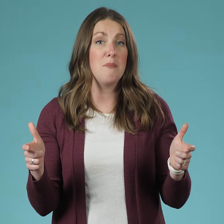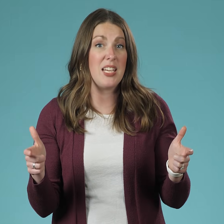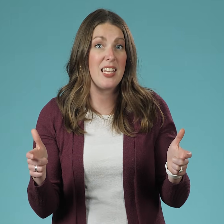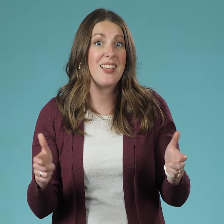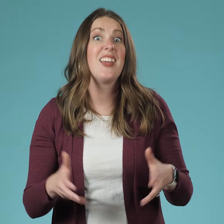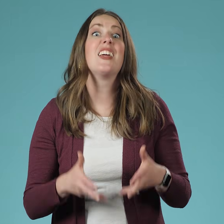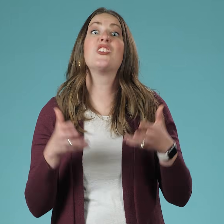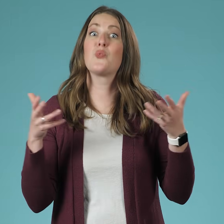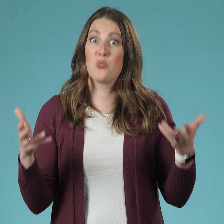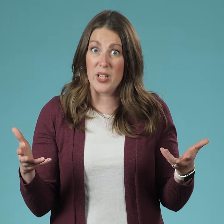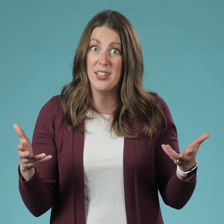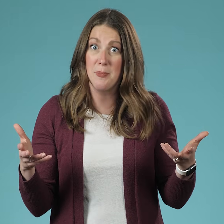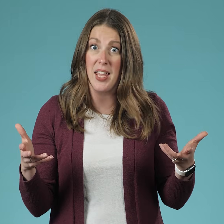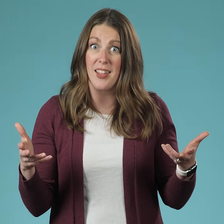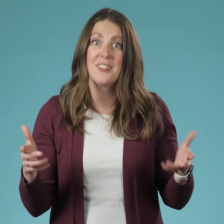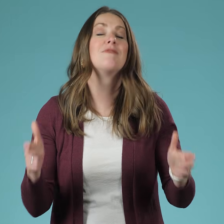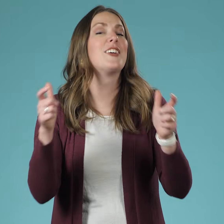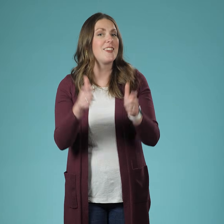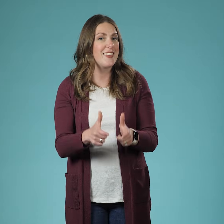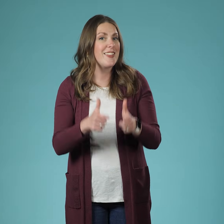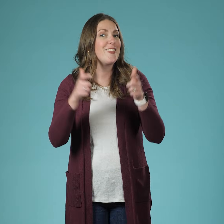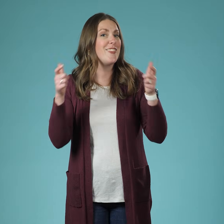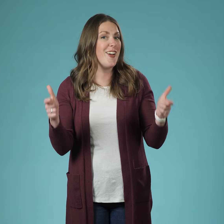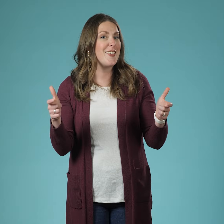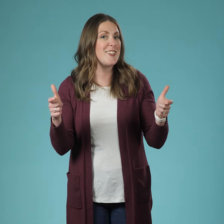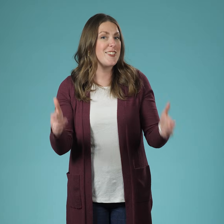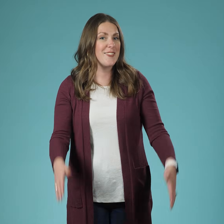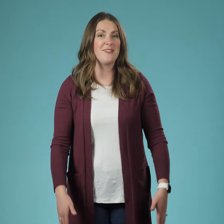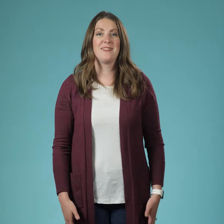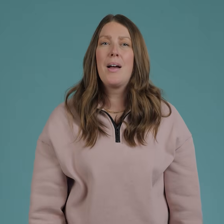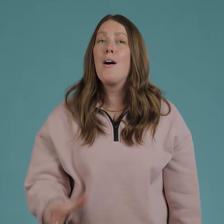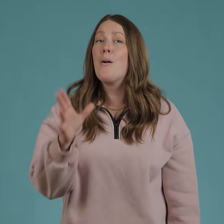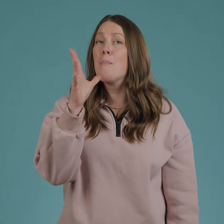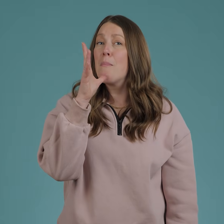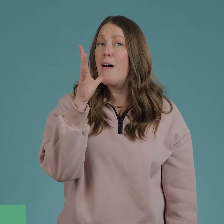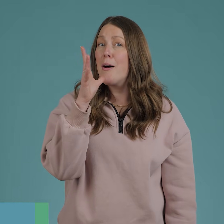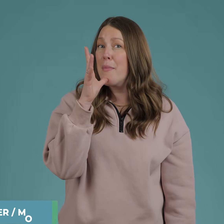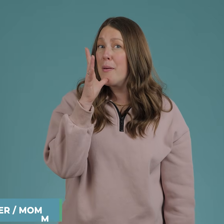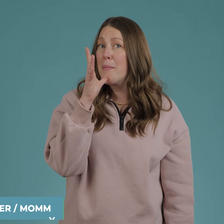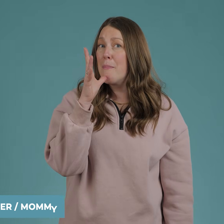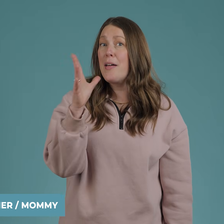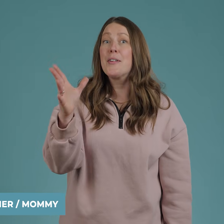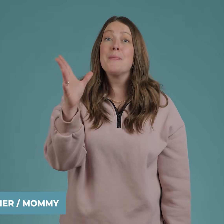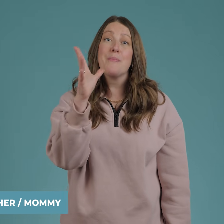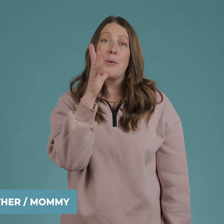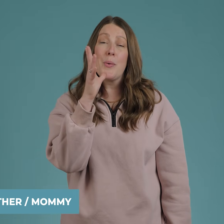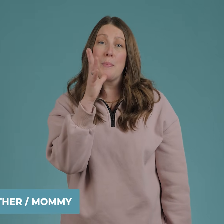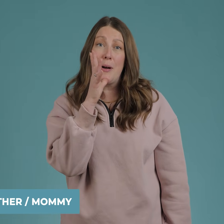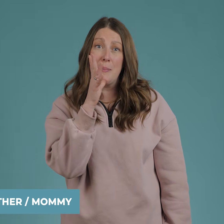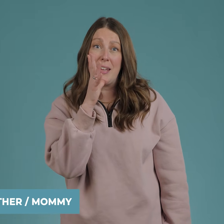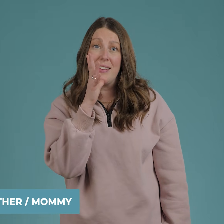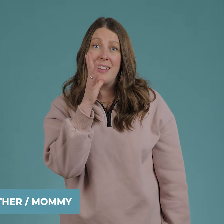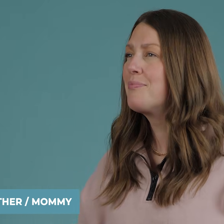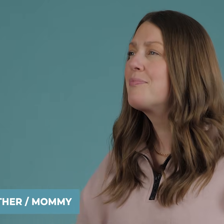Meaning it's really big. Large. Mom, mother or mommy